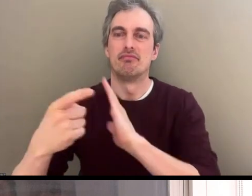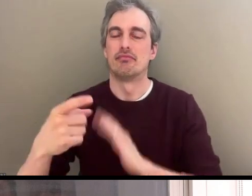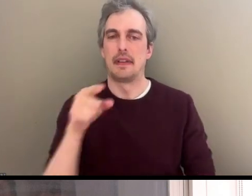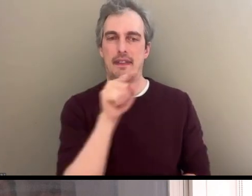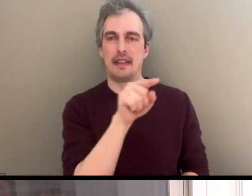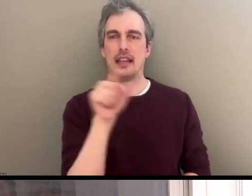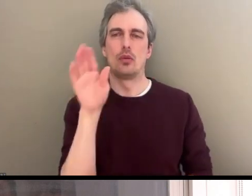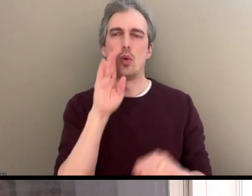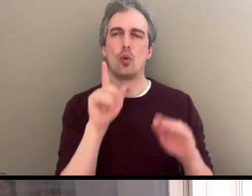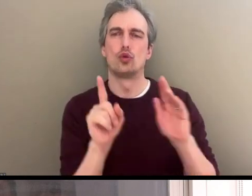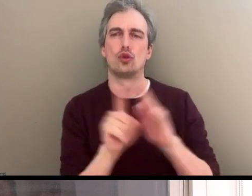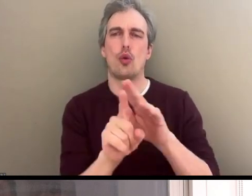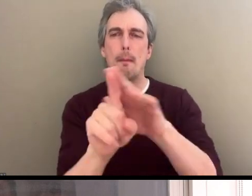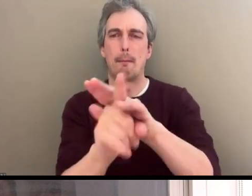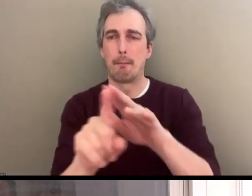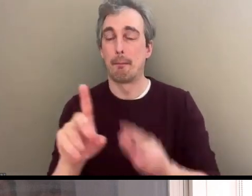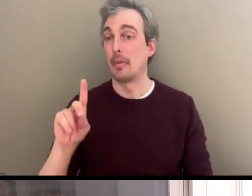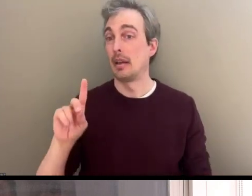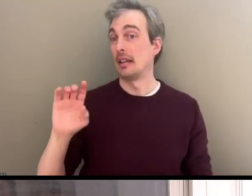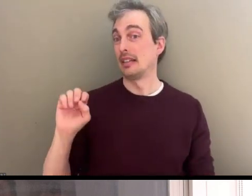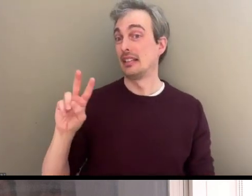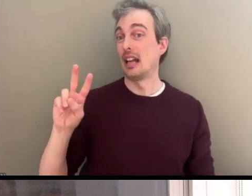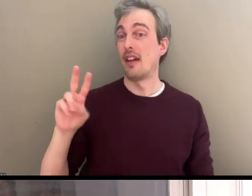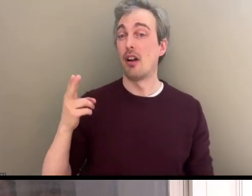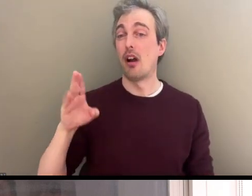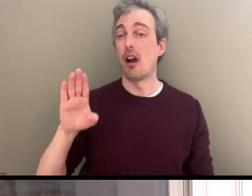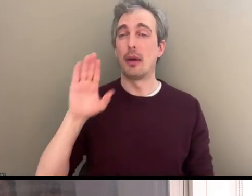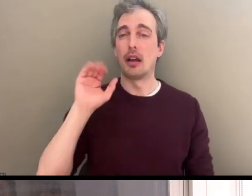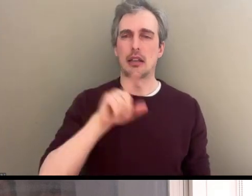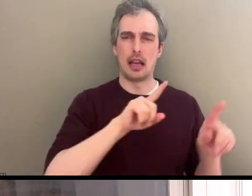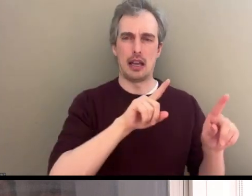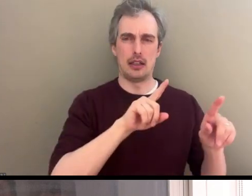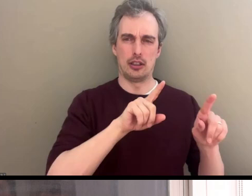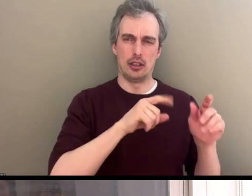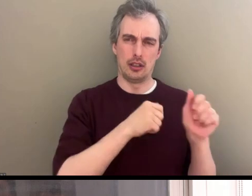DevHub could track accessibility across your entire code repository.